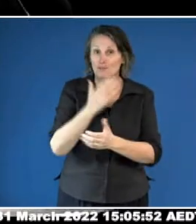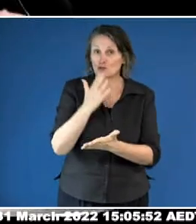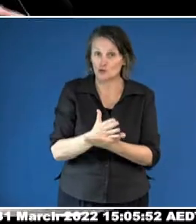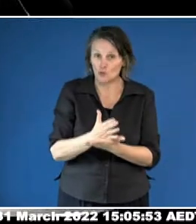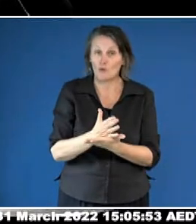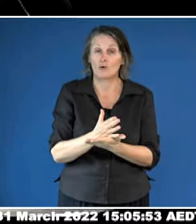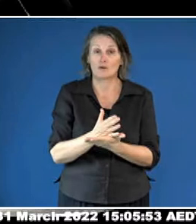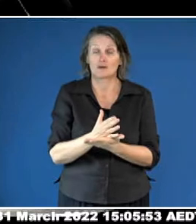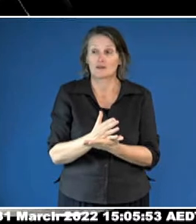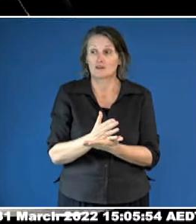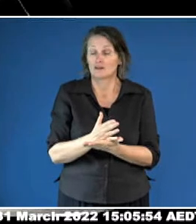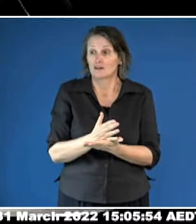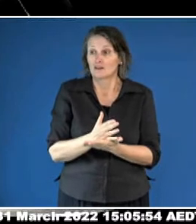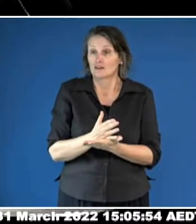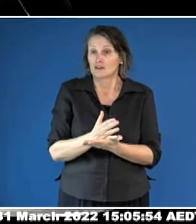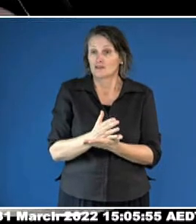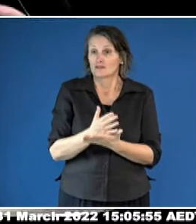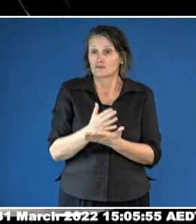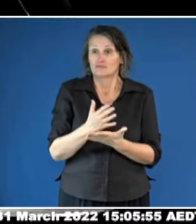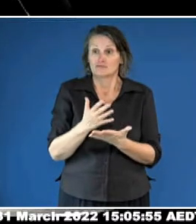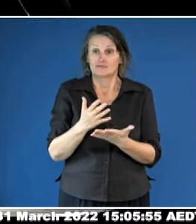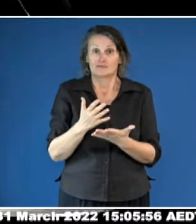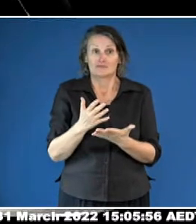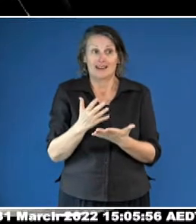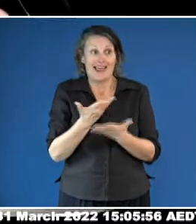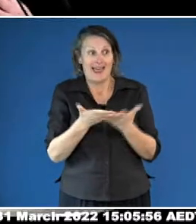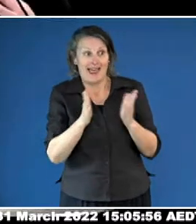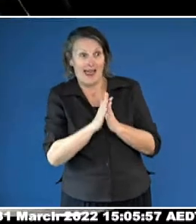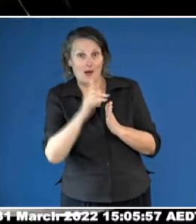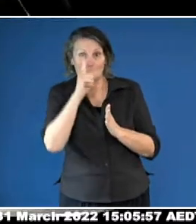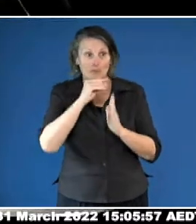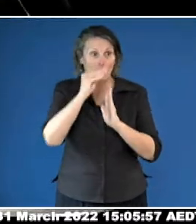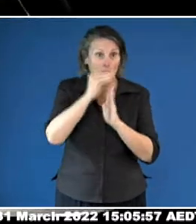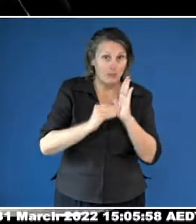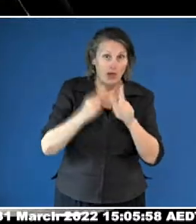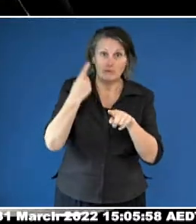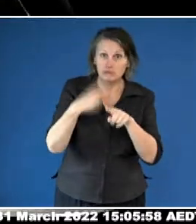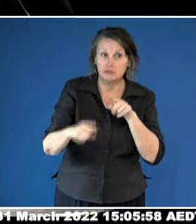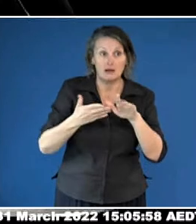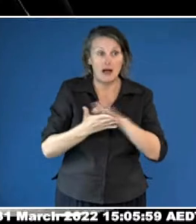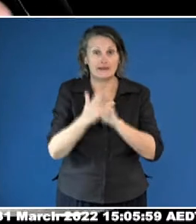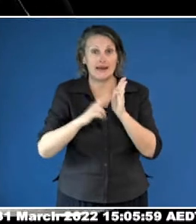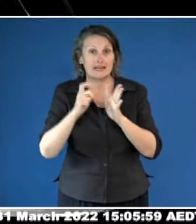processes to both access the NDIS, as well as maintain funding, they're accessible to